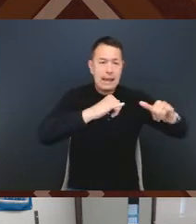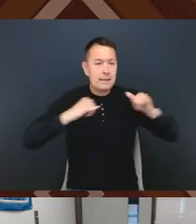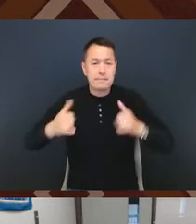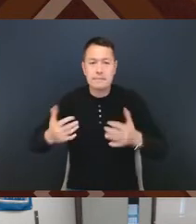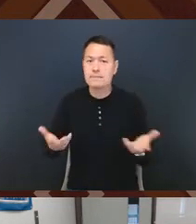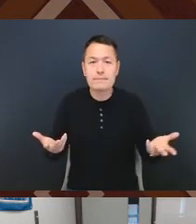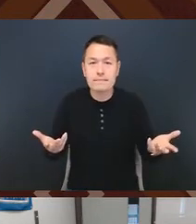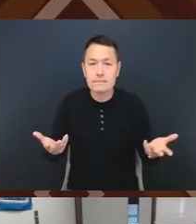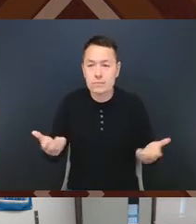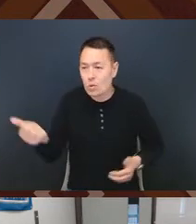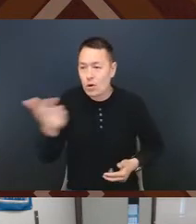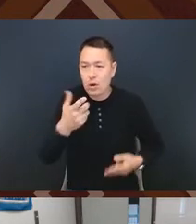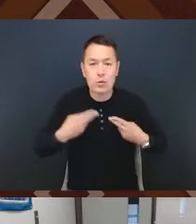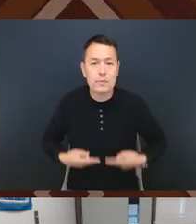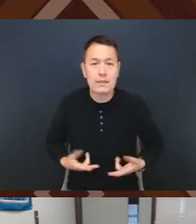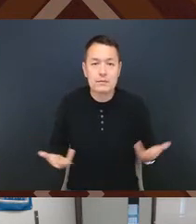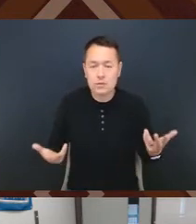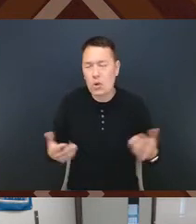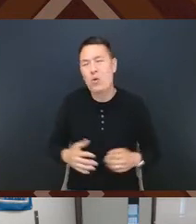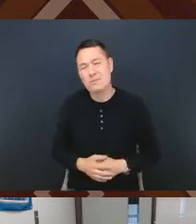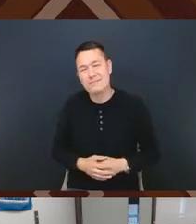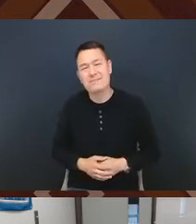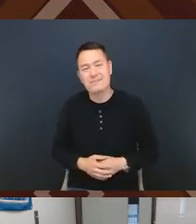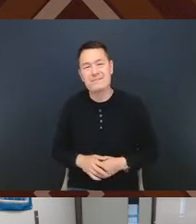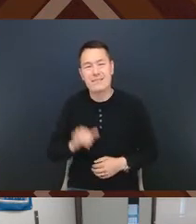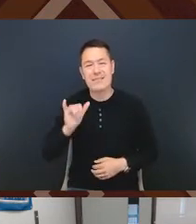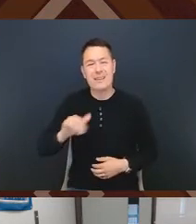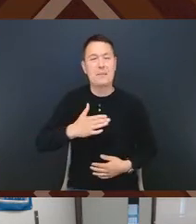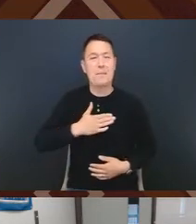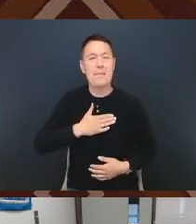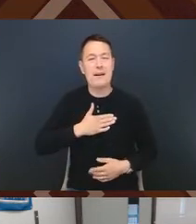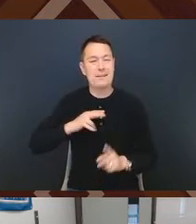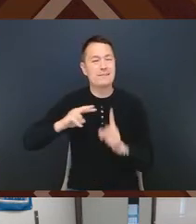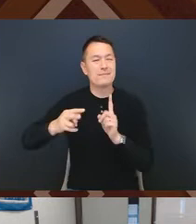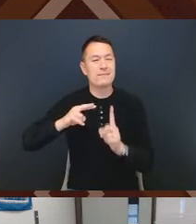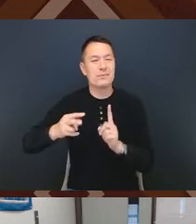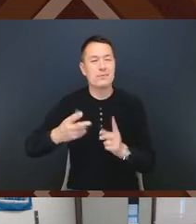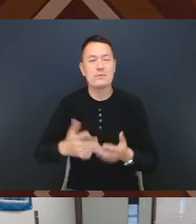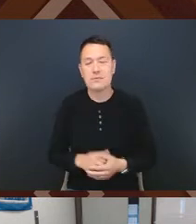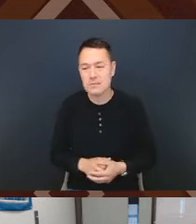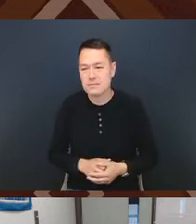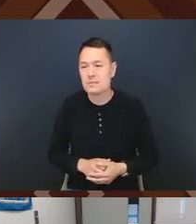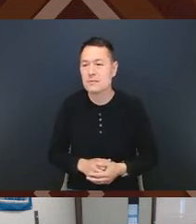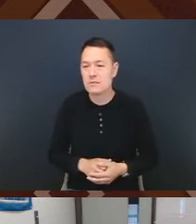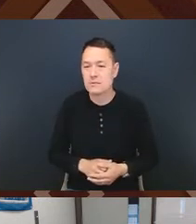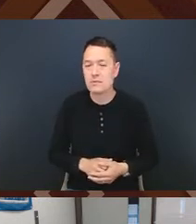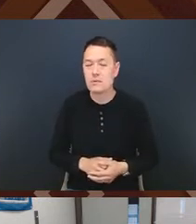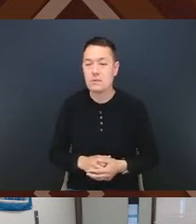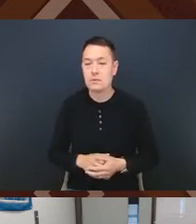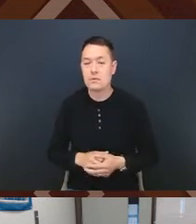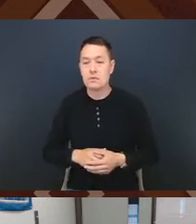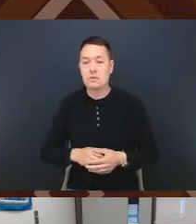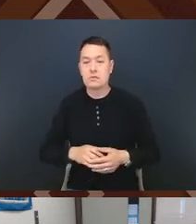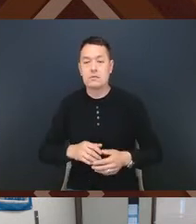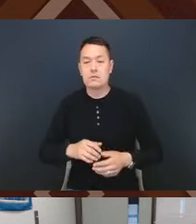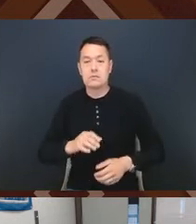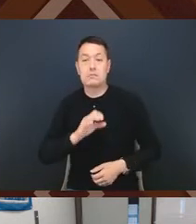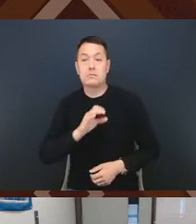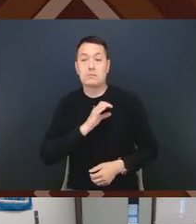So that would be my interpretation. What charges filed? I didn't know